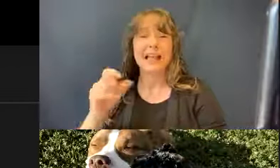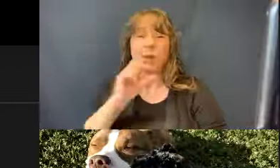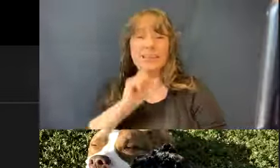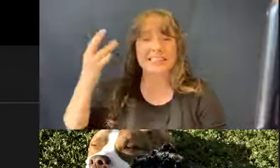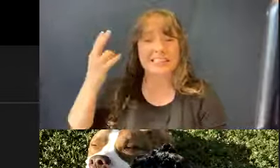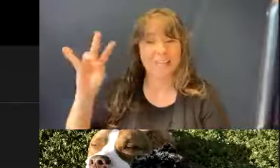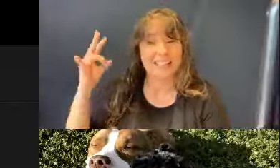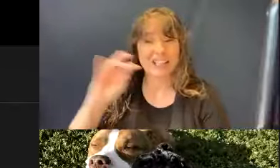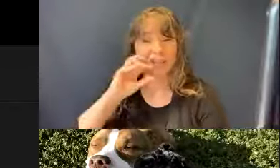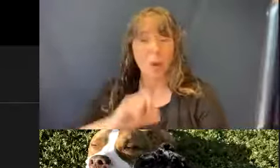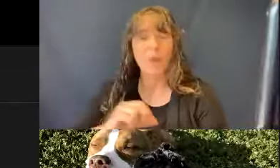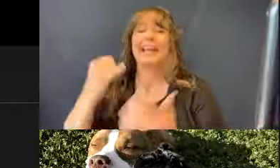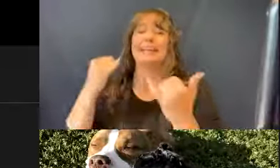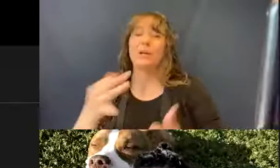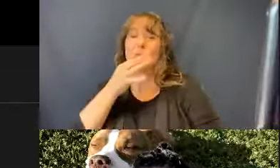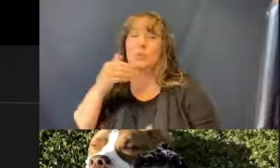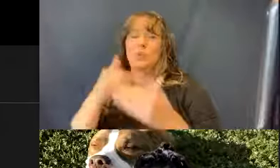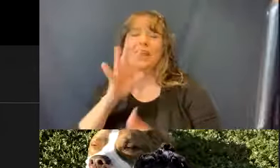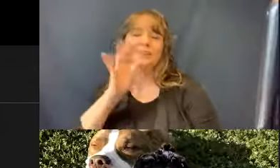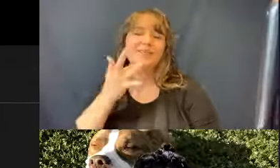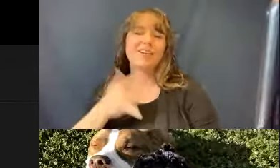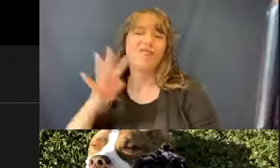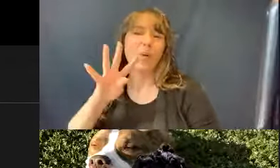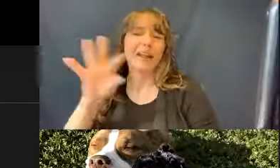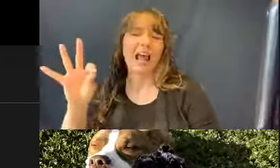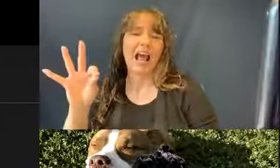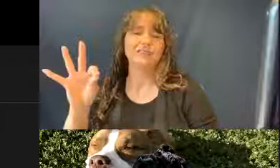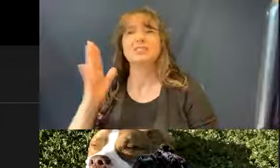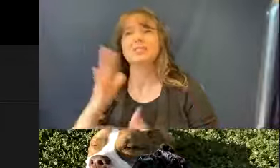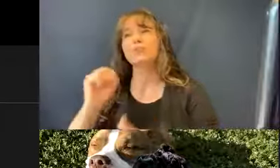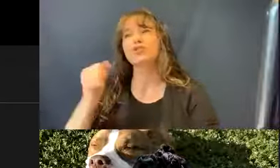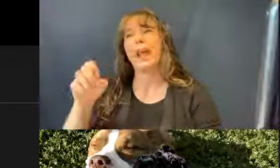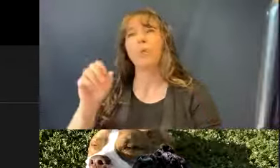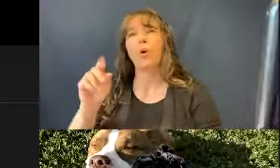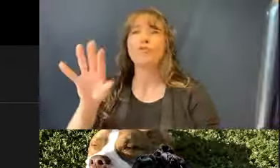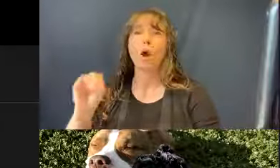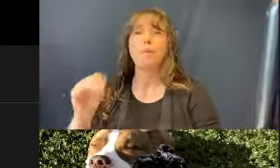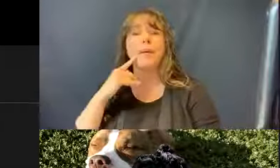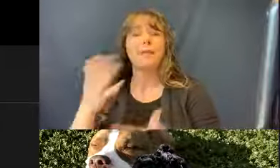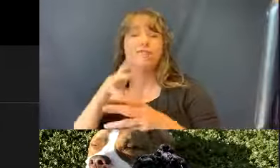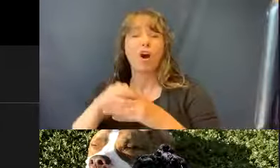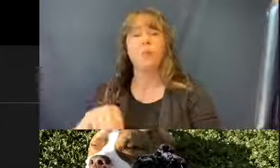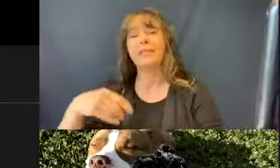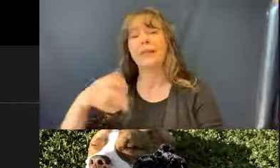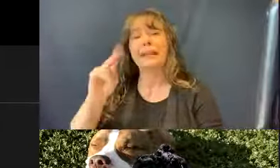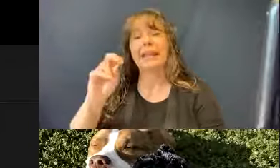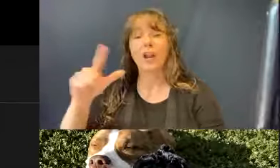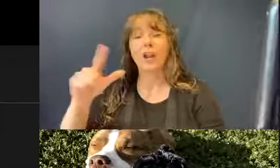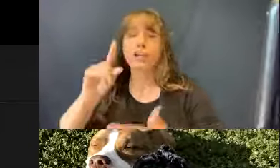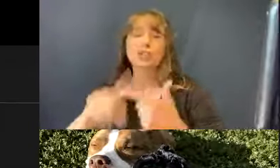be 49 in this shape or form as a kennel kid to a student to working in laboratory animal